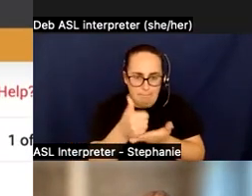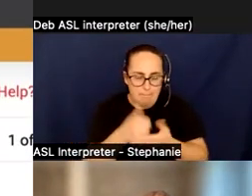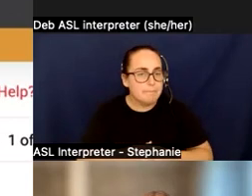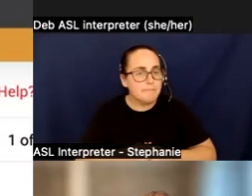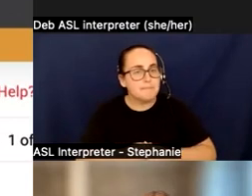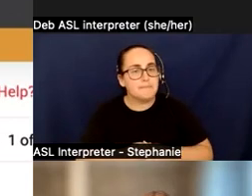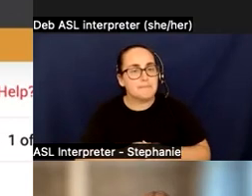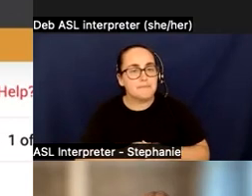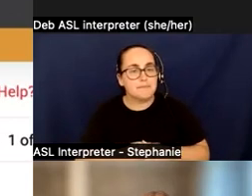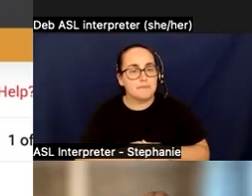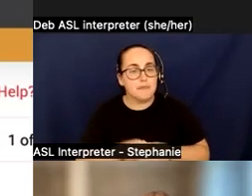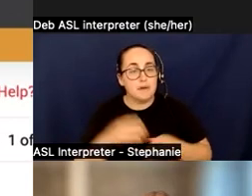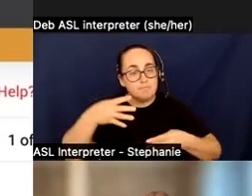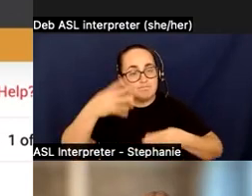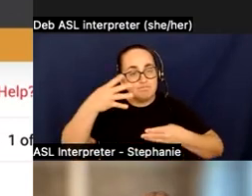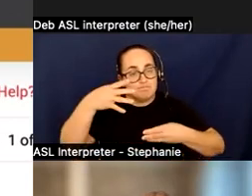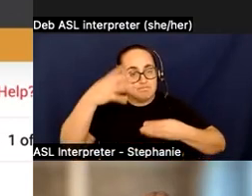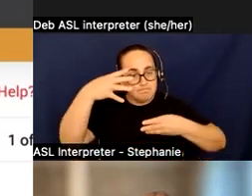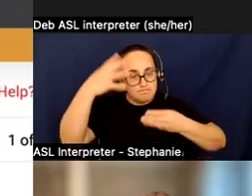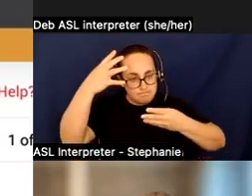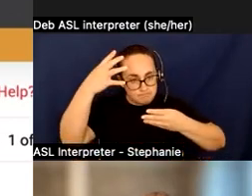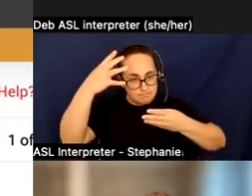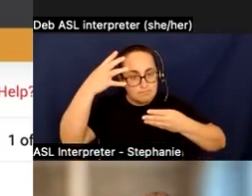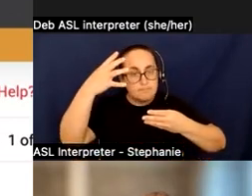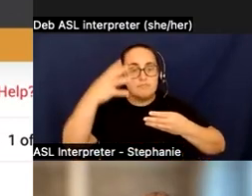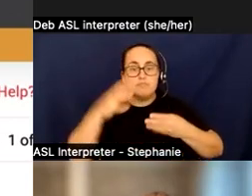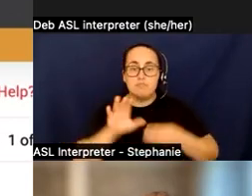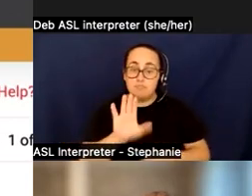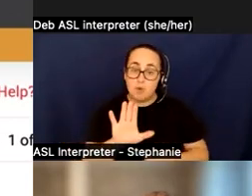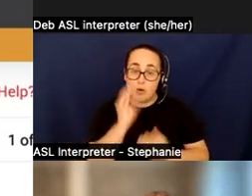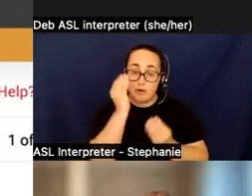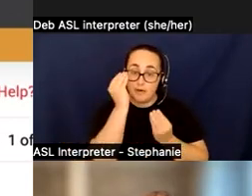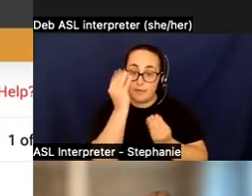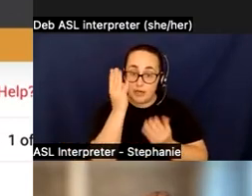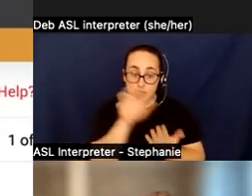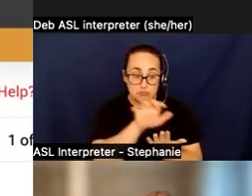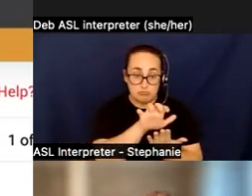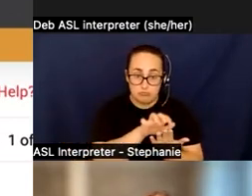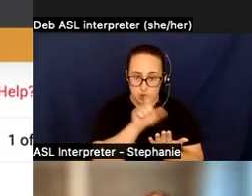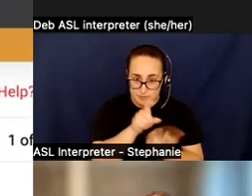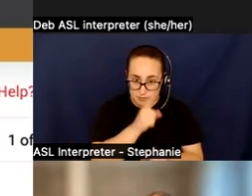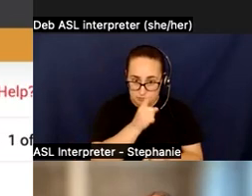As you scroll down, you'll see your information here. It should be correct. Again, if it's not,